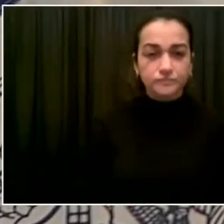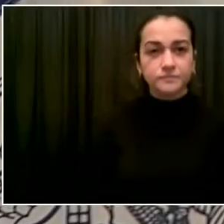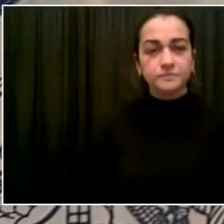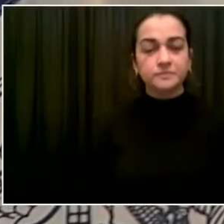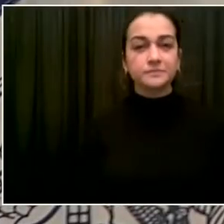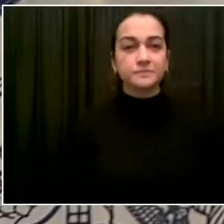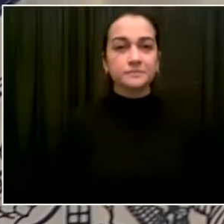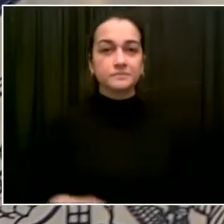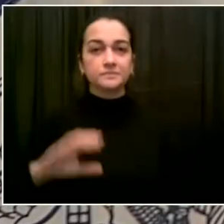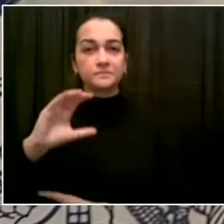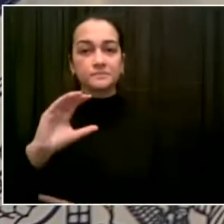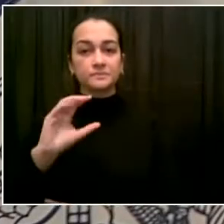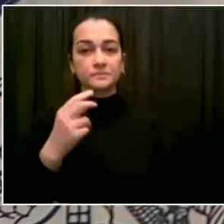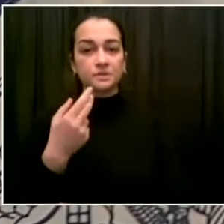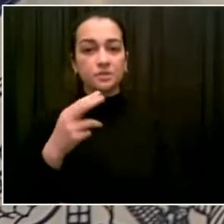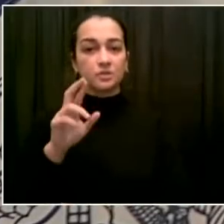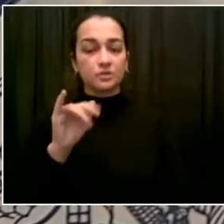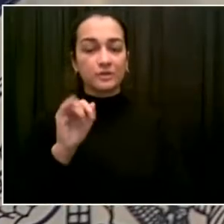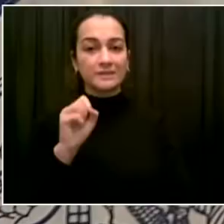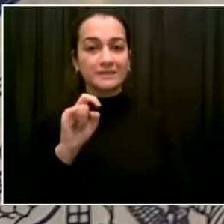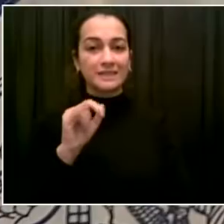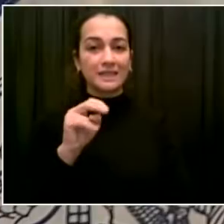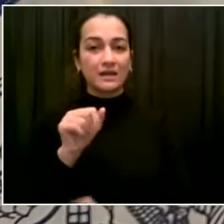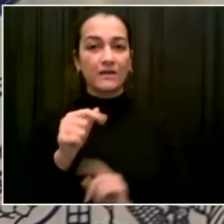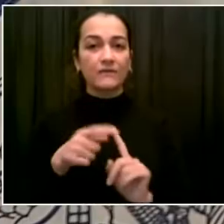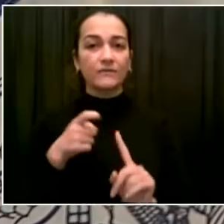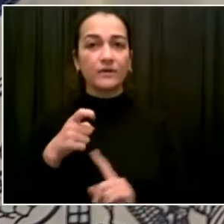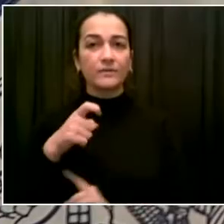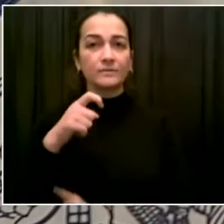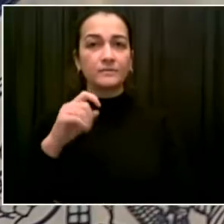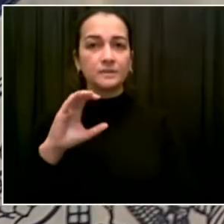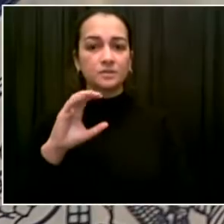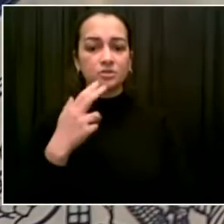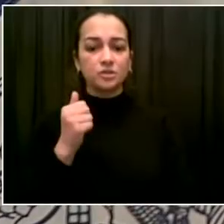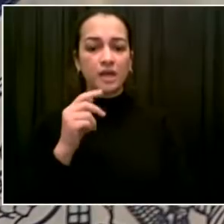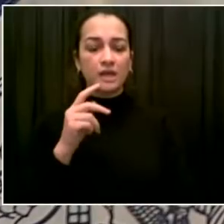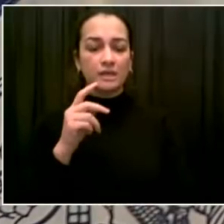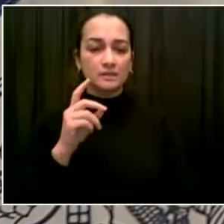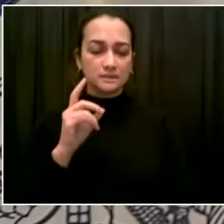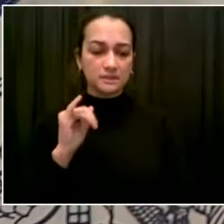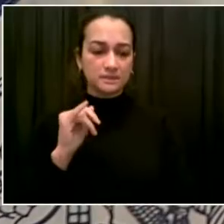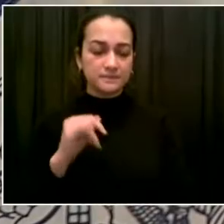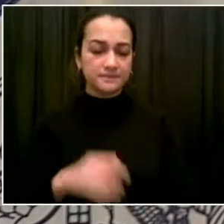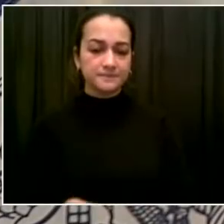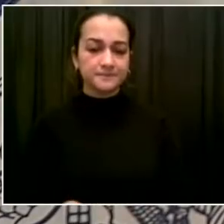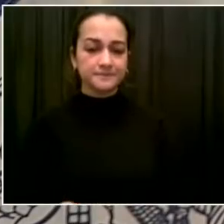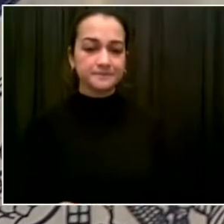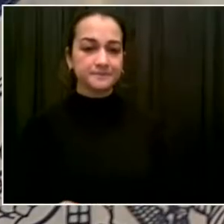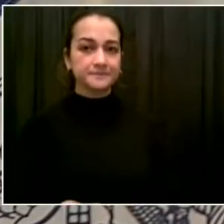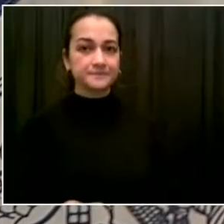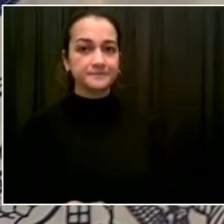CETRAINLY OGING TO LET POEPLE KNOW THAT IN JUST THE NEXT FEW DAYS. OUR NEXT QUESTION GOES TO CHRISTINA VEGA